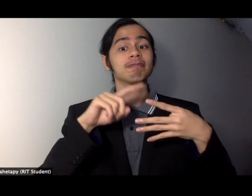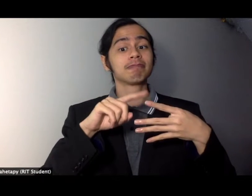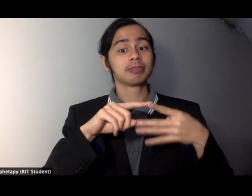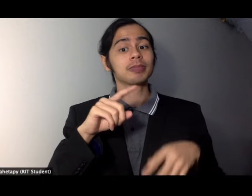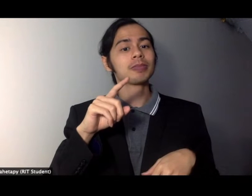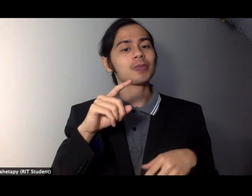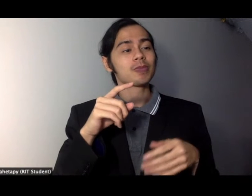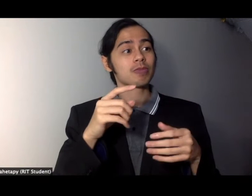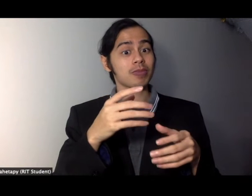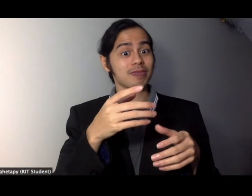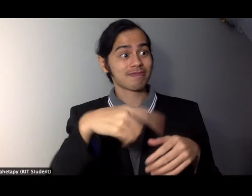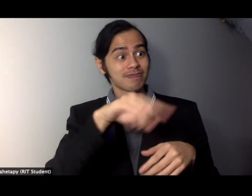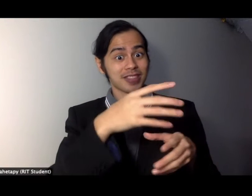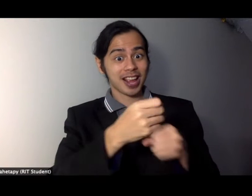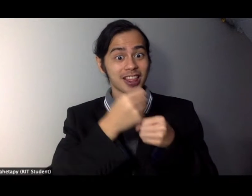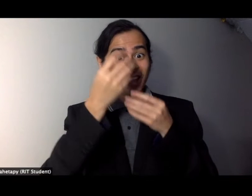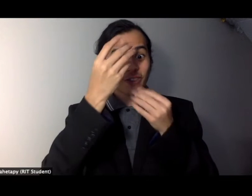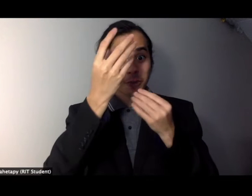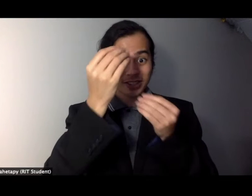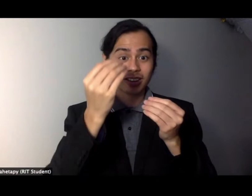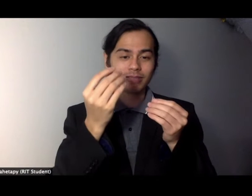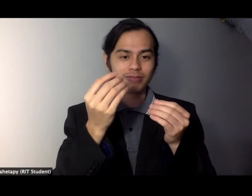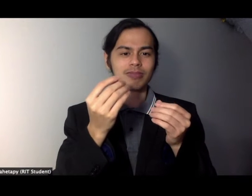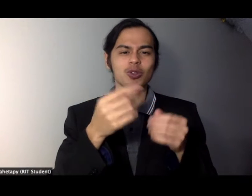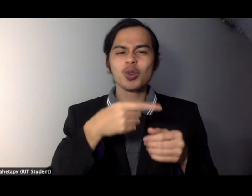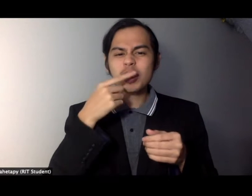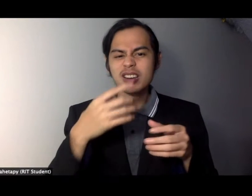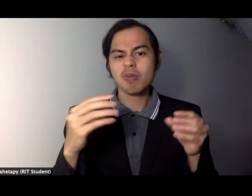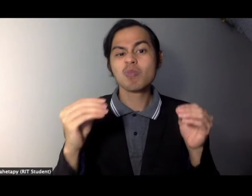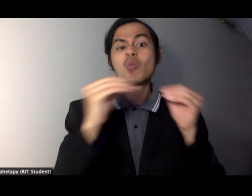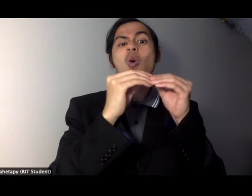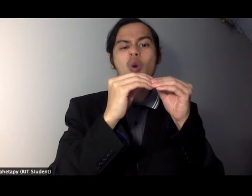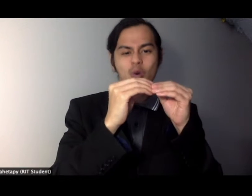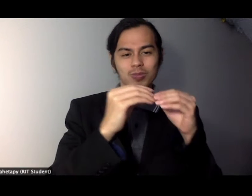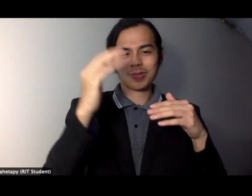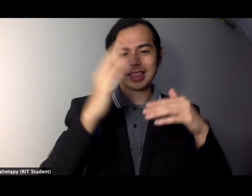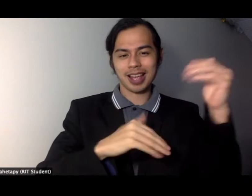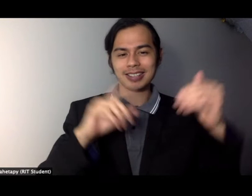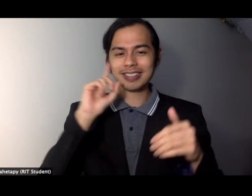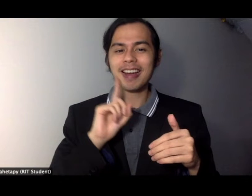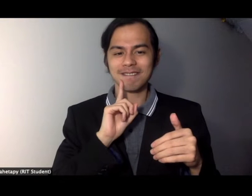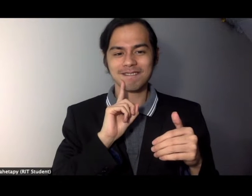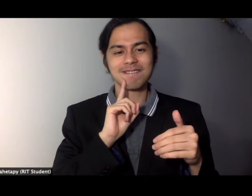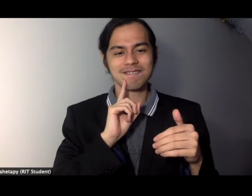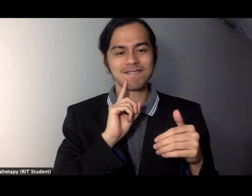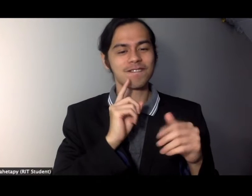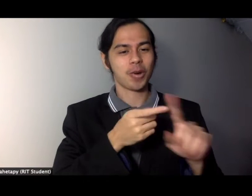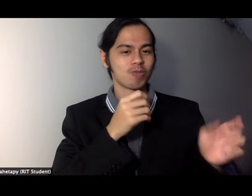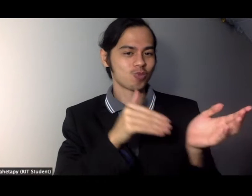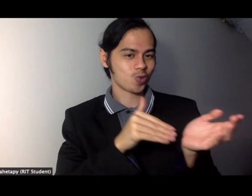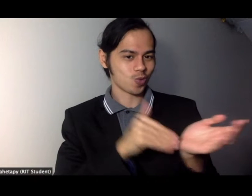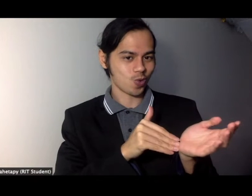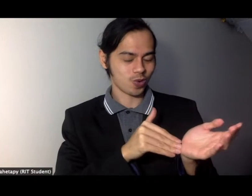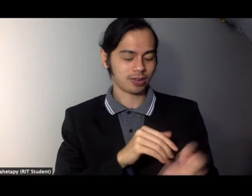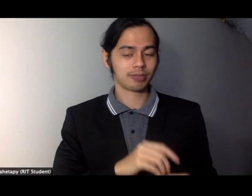It shows that the hearing group gets information from the doctor more than the deaf group.